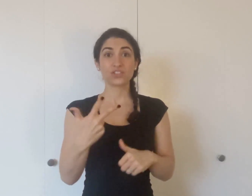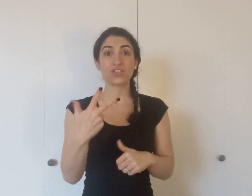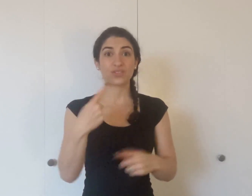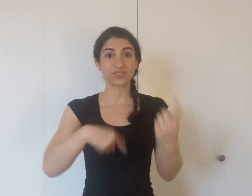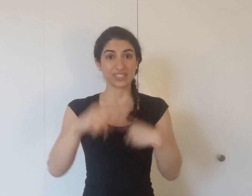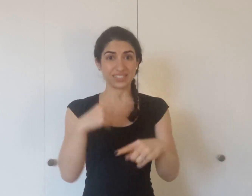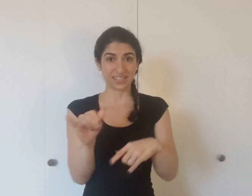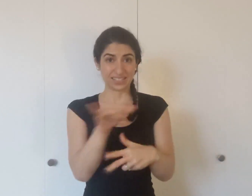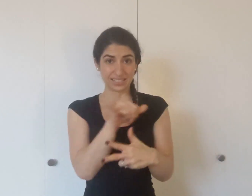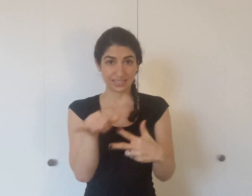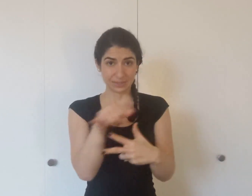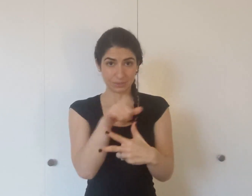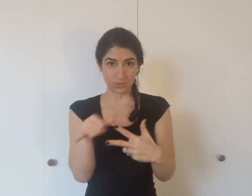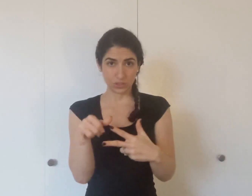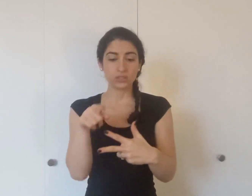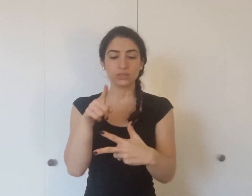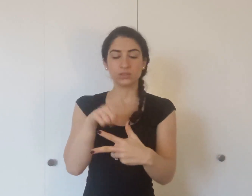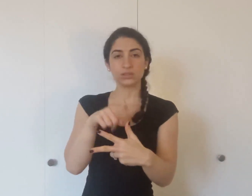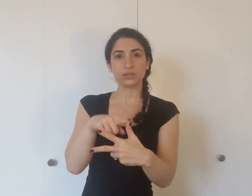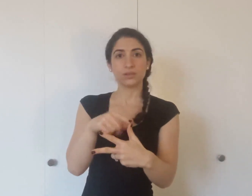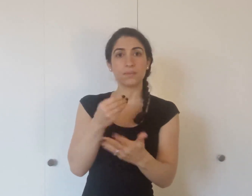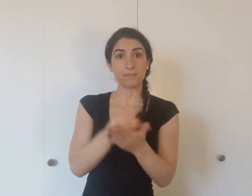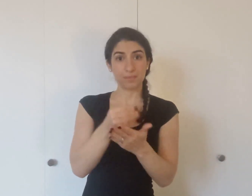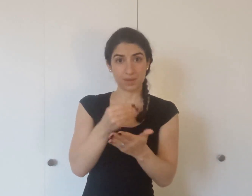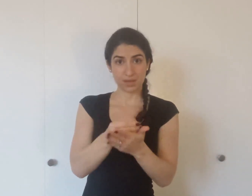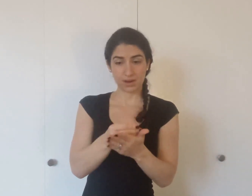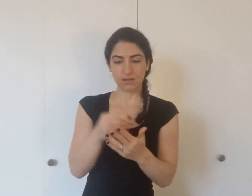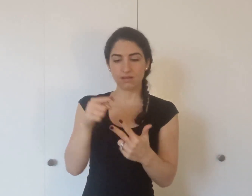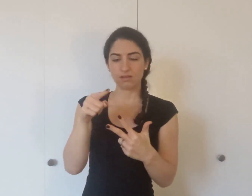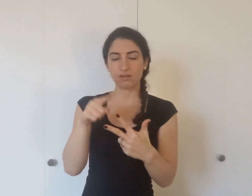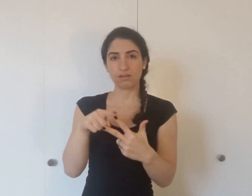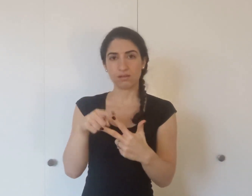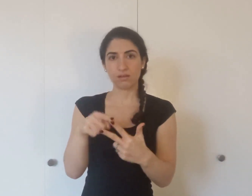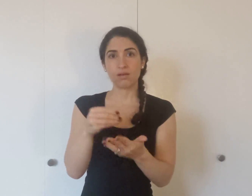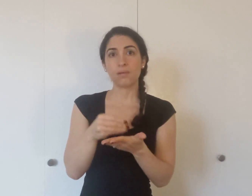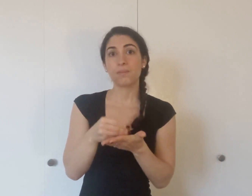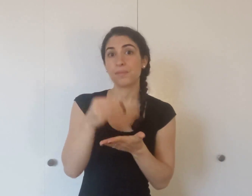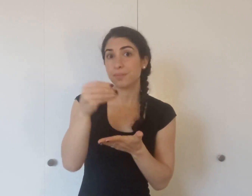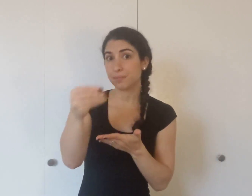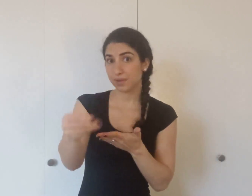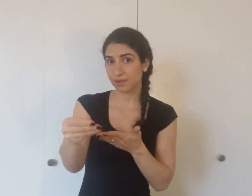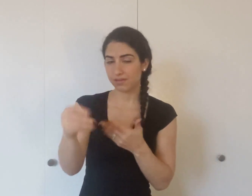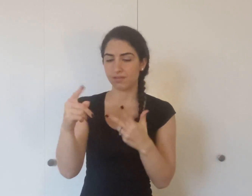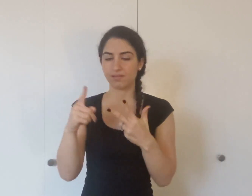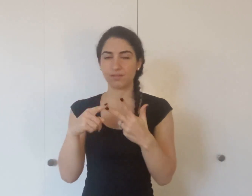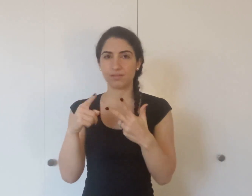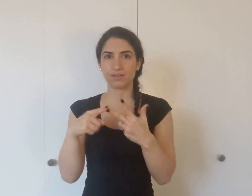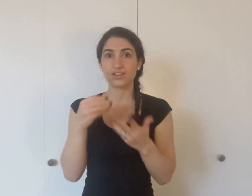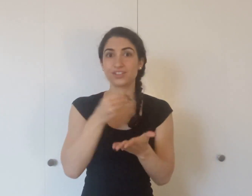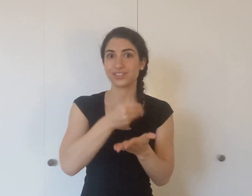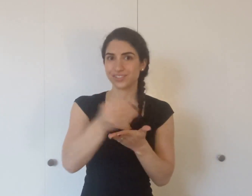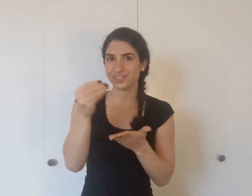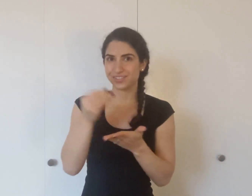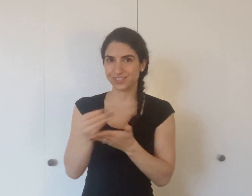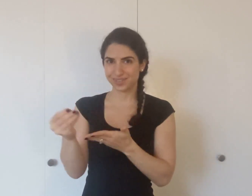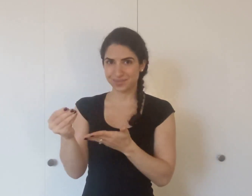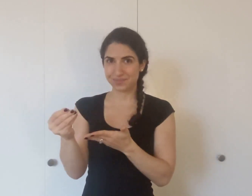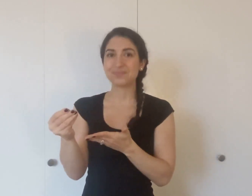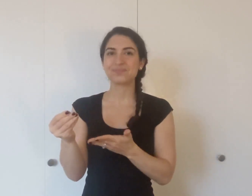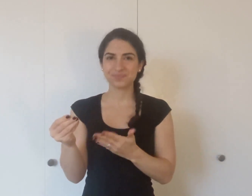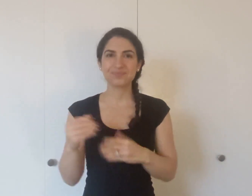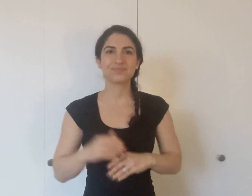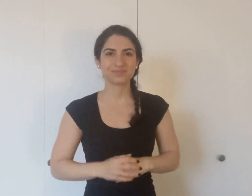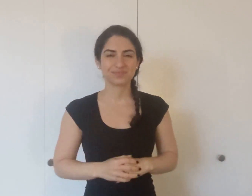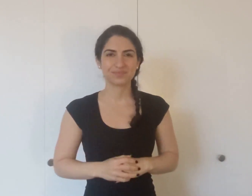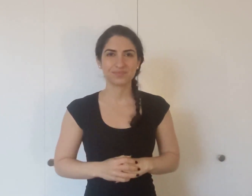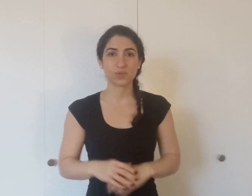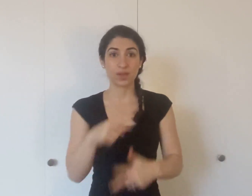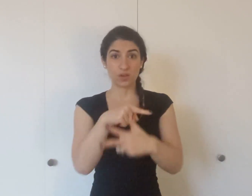First, three signs that are similar: MONEY, BUY, and SHOPPING, or SHOP.